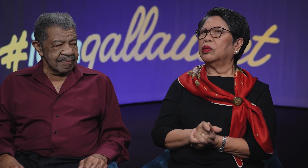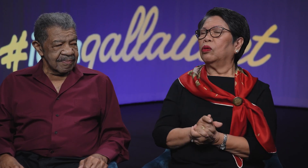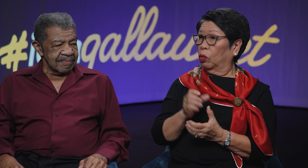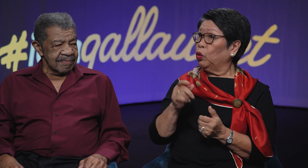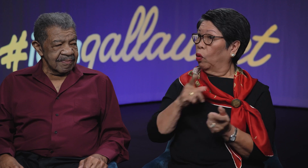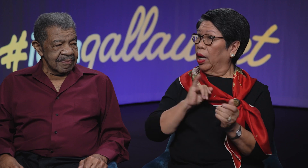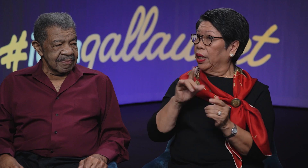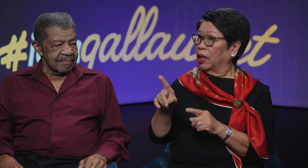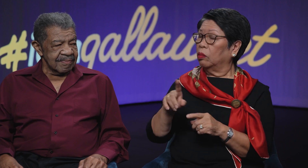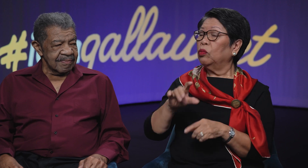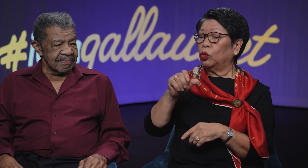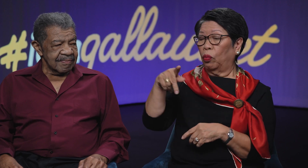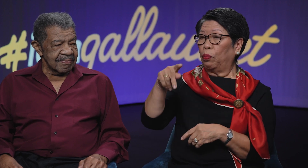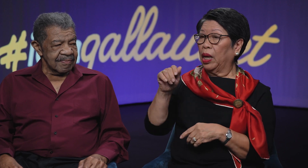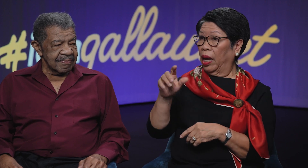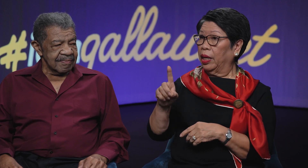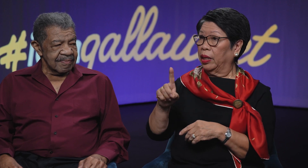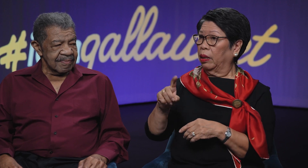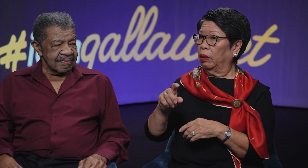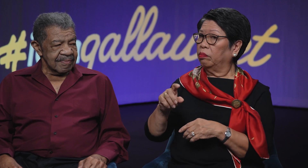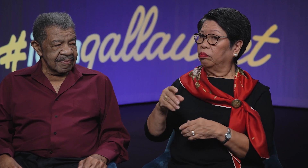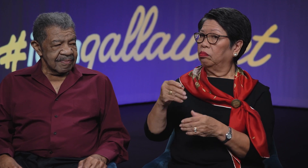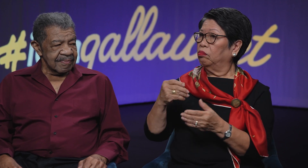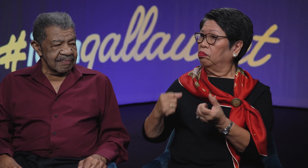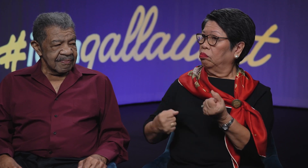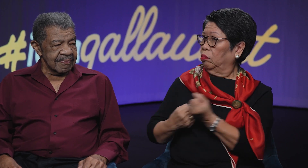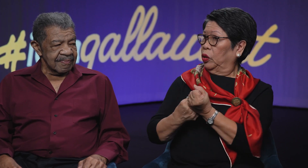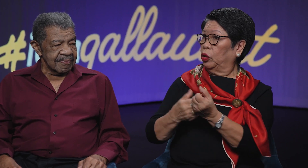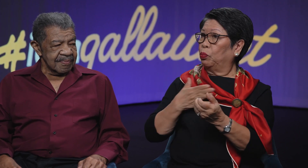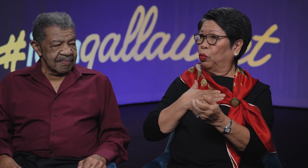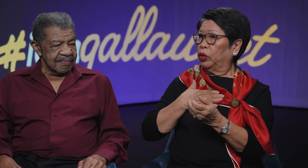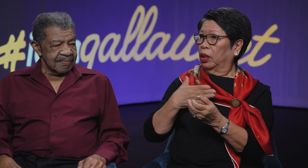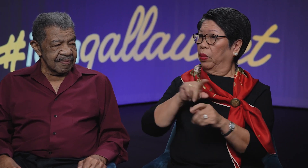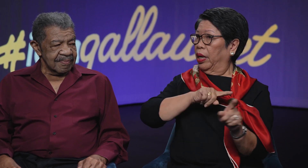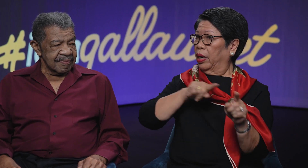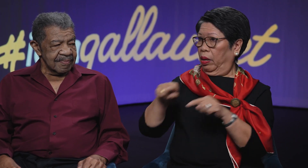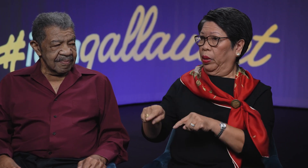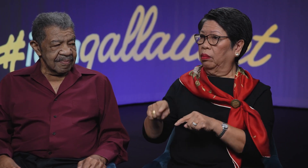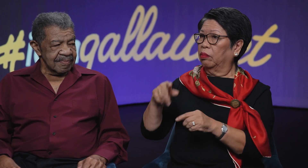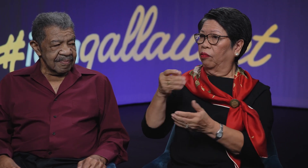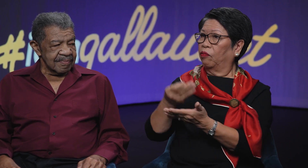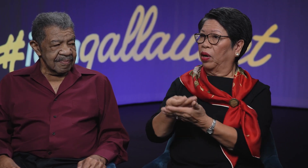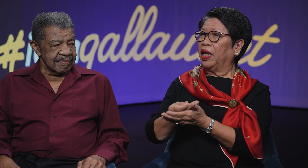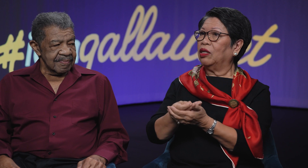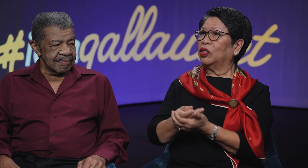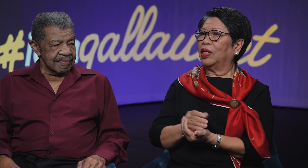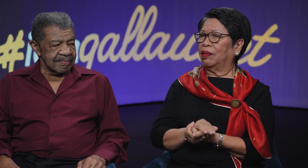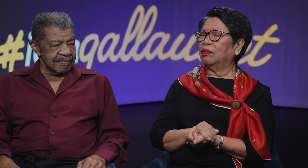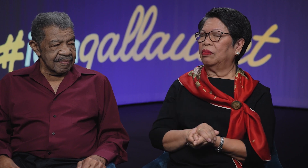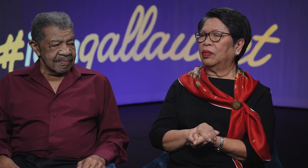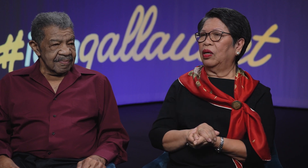So I did. PAD financially sponsored my coming here, and that’s what I did.